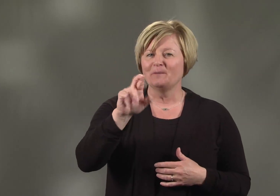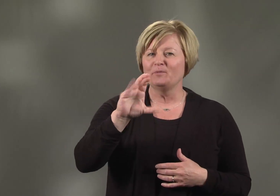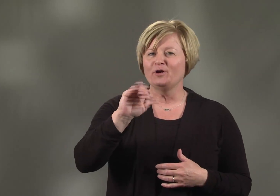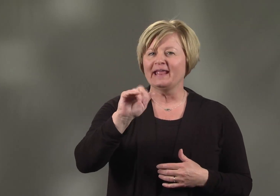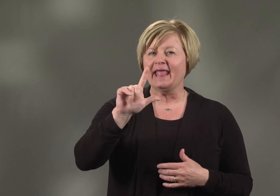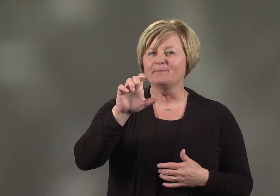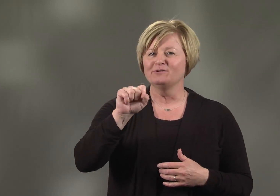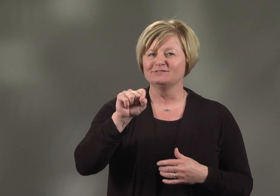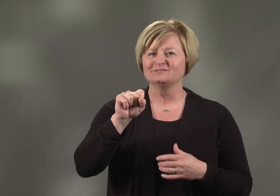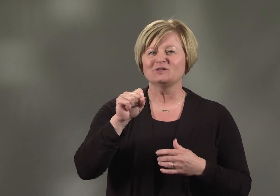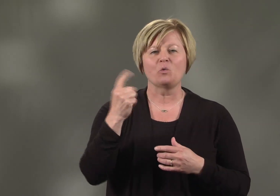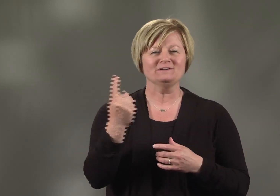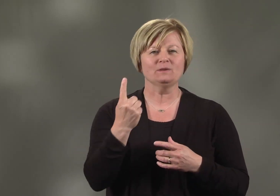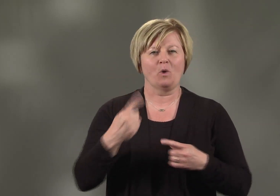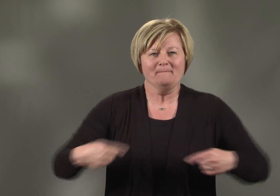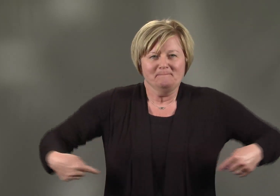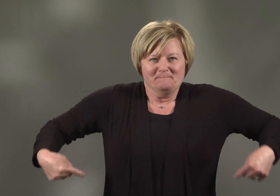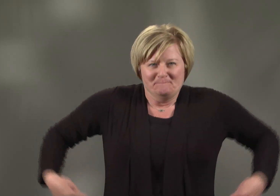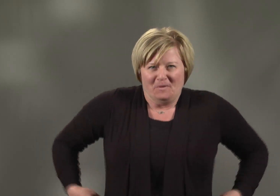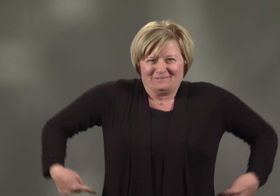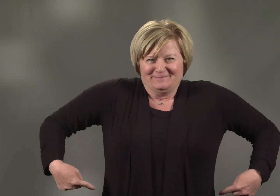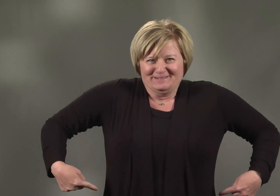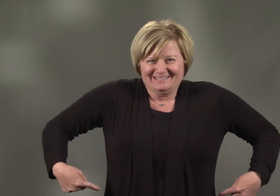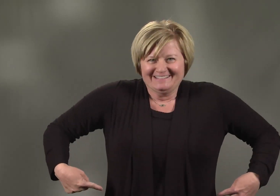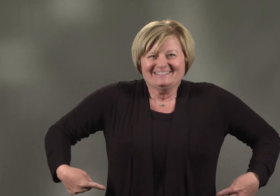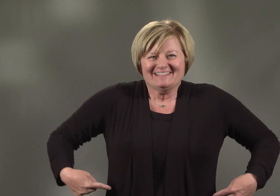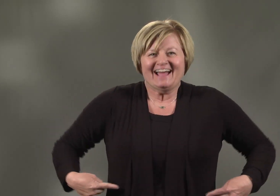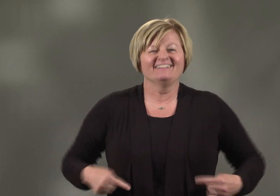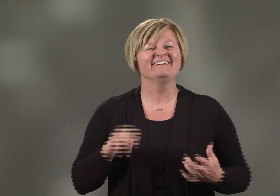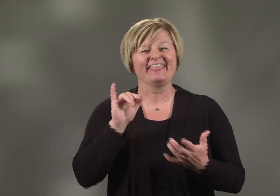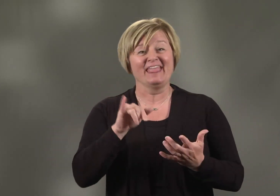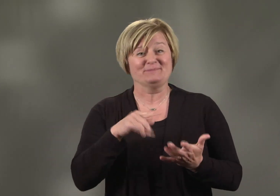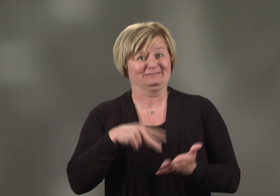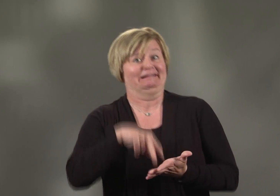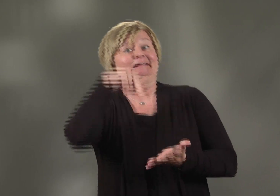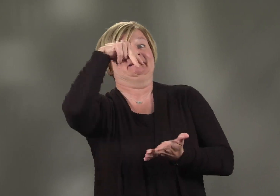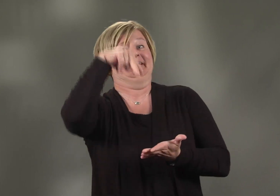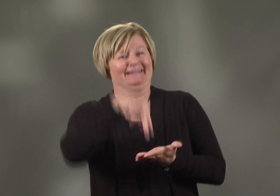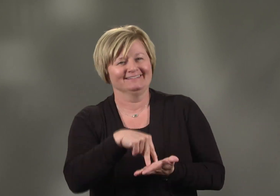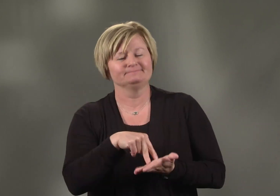Jumper cables are when someone pokes another person on the side and then that person jumps.